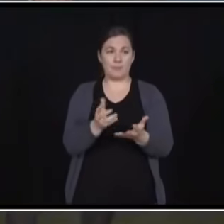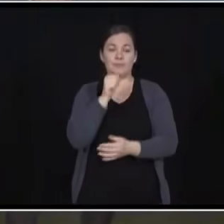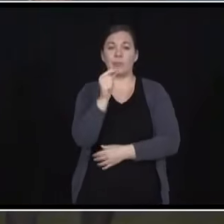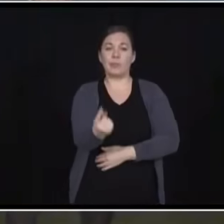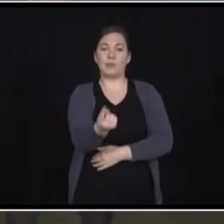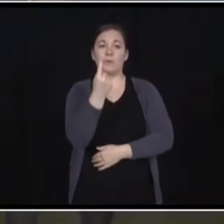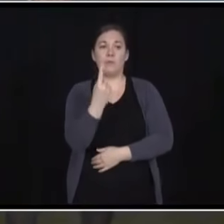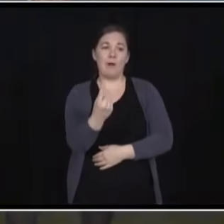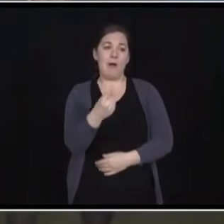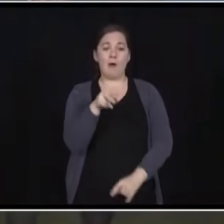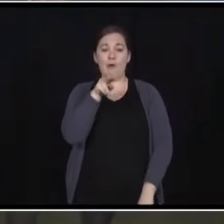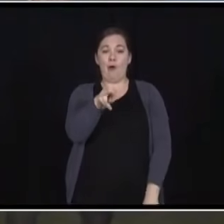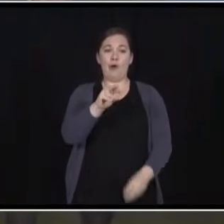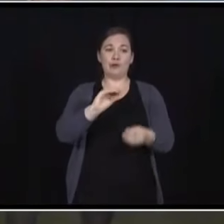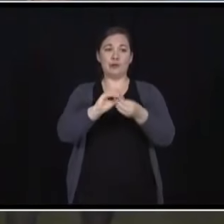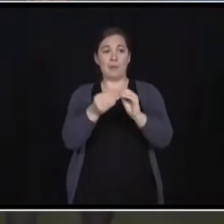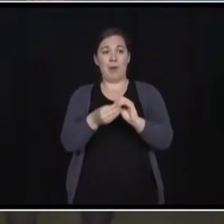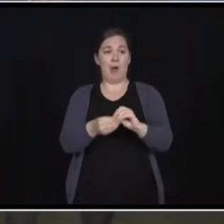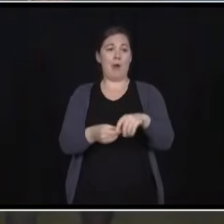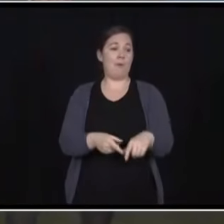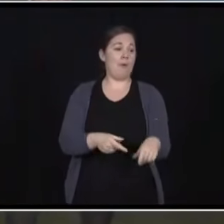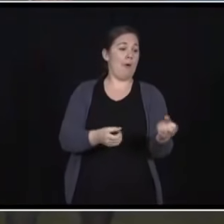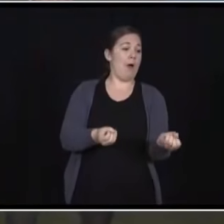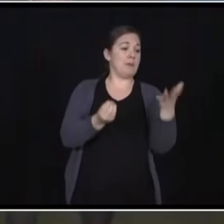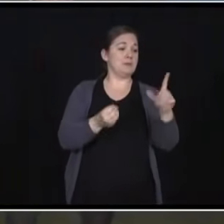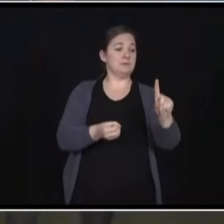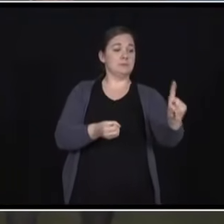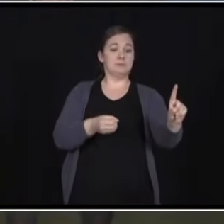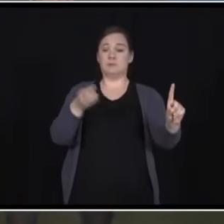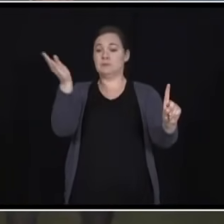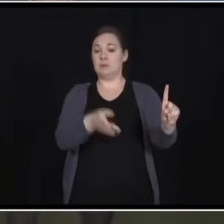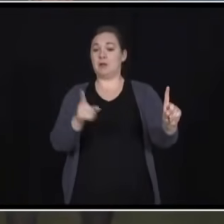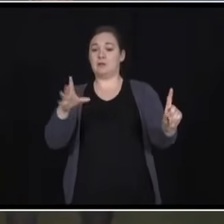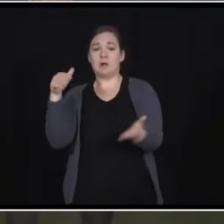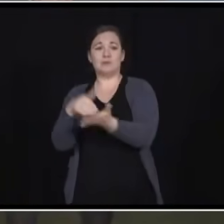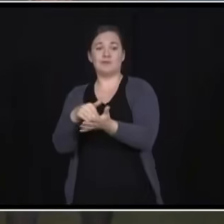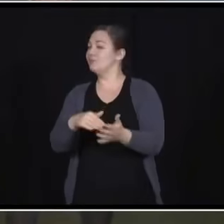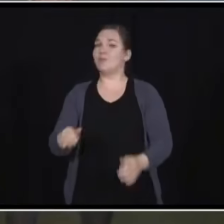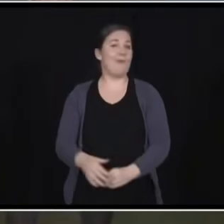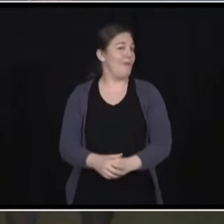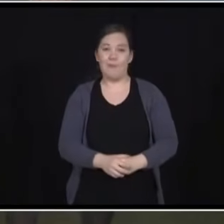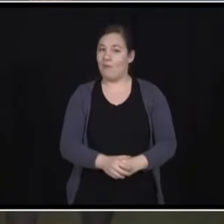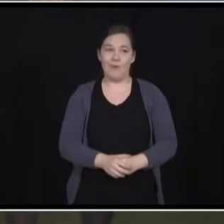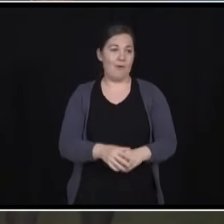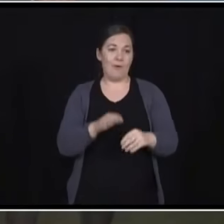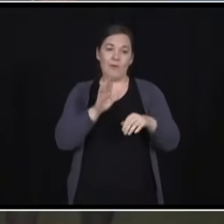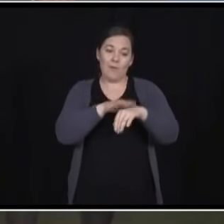elective omissions for surgery or cardiac procedures, etc. We look at the trend as well, it's like the